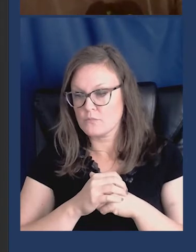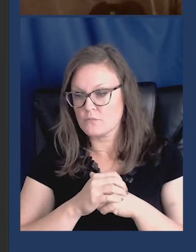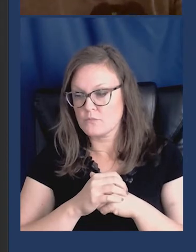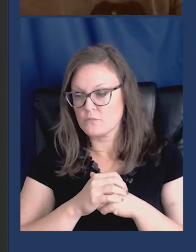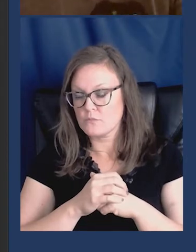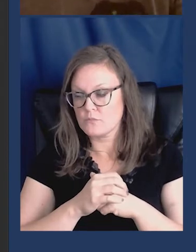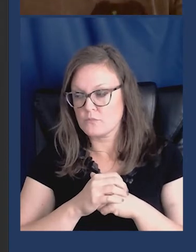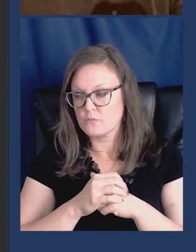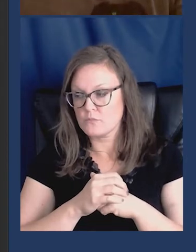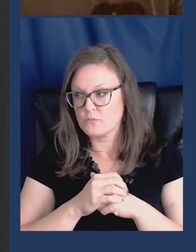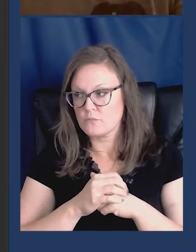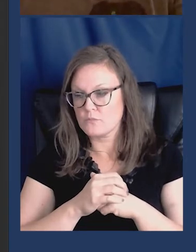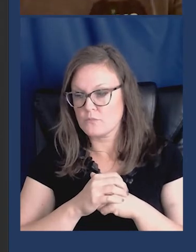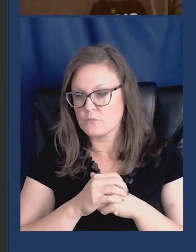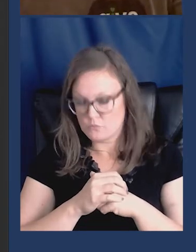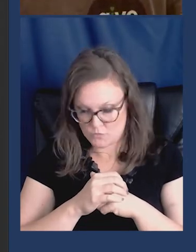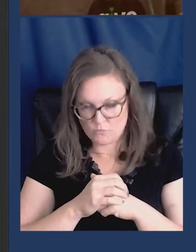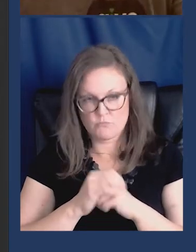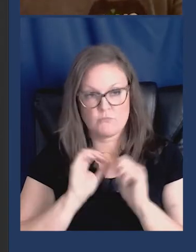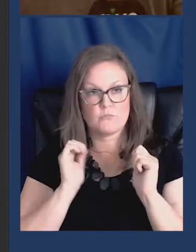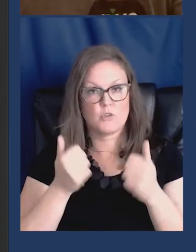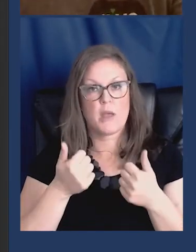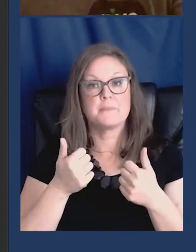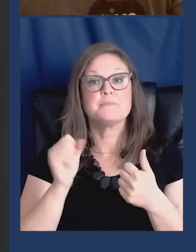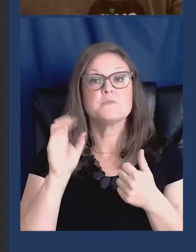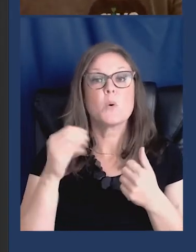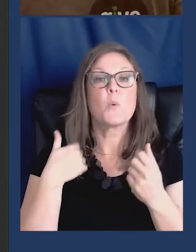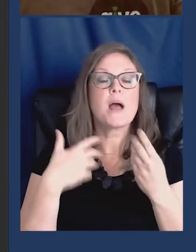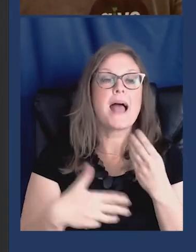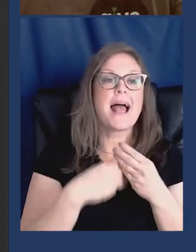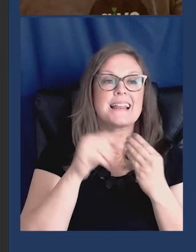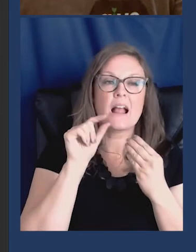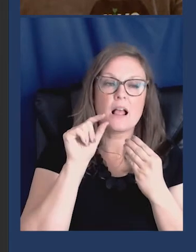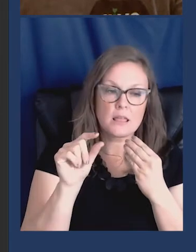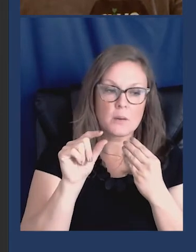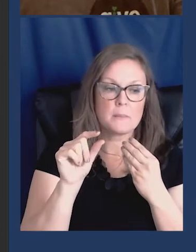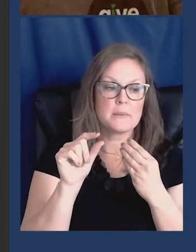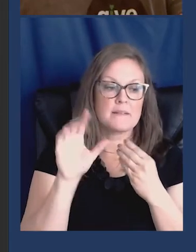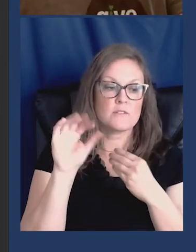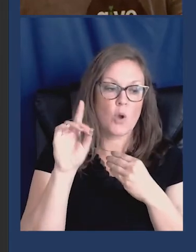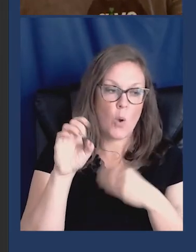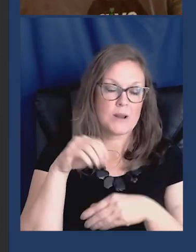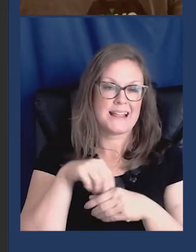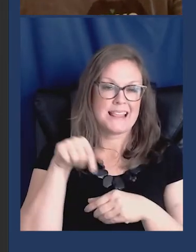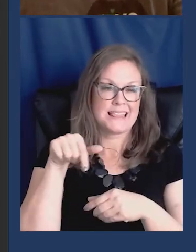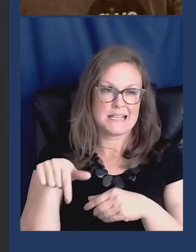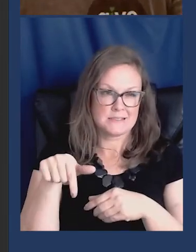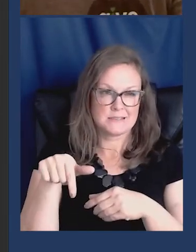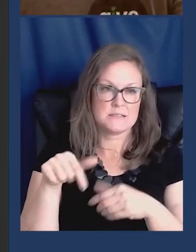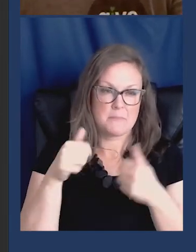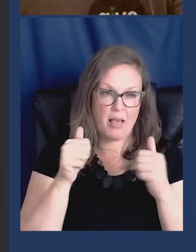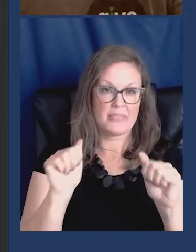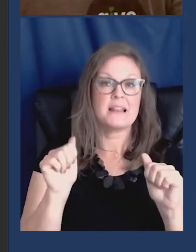Alright, so we're adding a little bit of code into the enter method. This code is, again it's going to make a PlayFab API call.